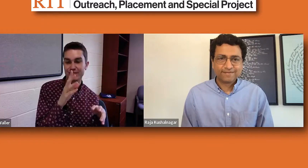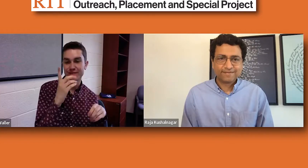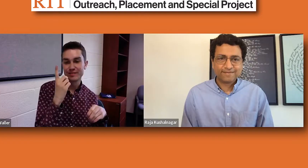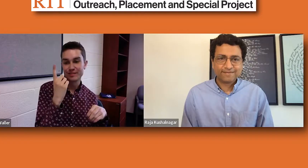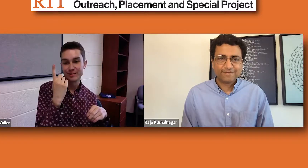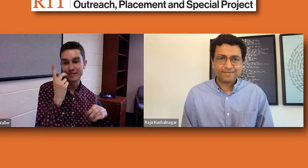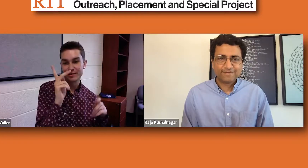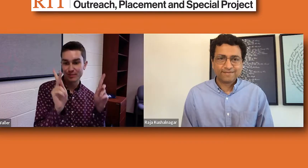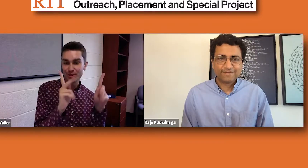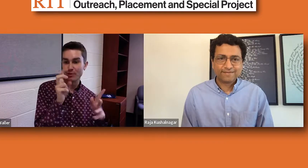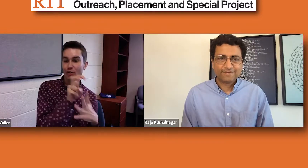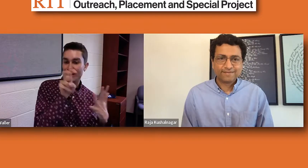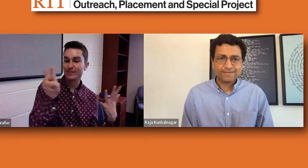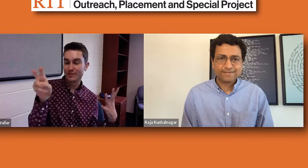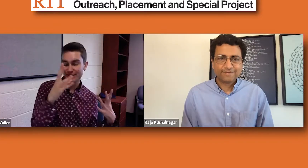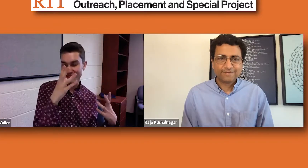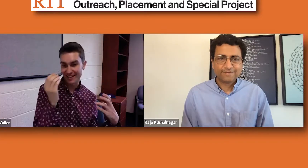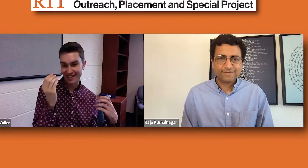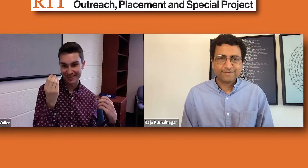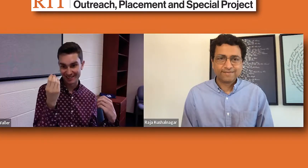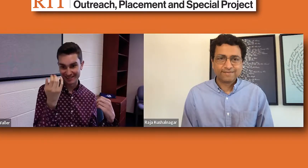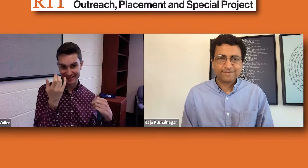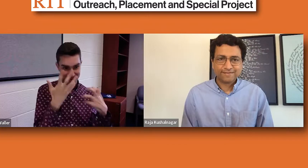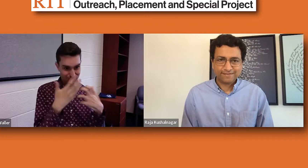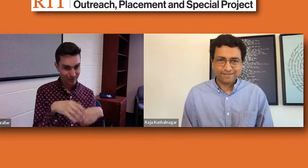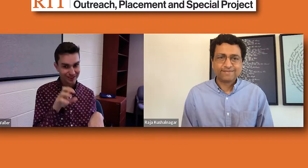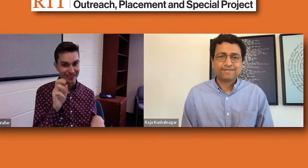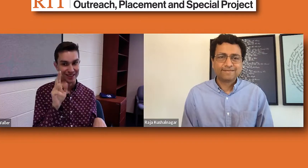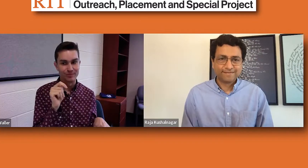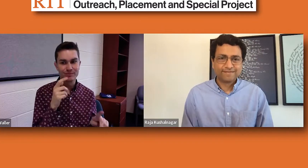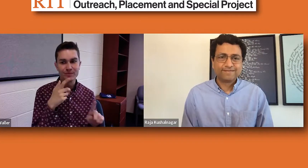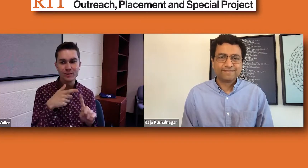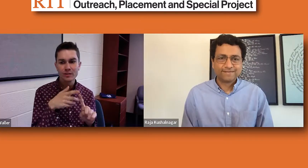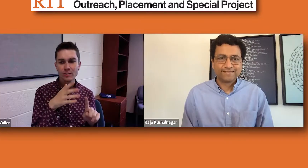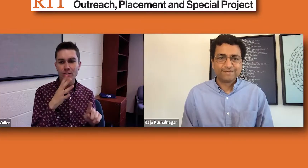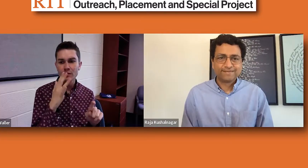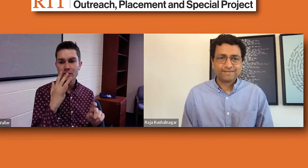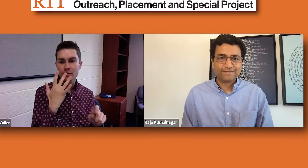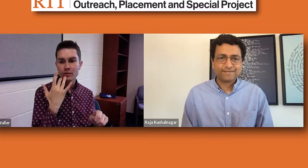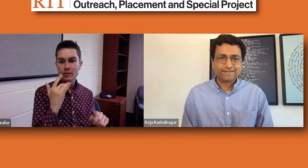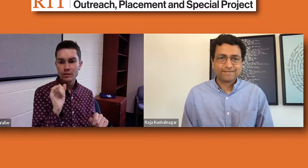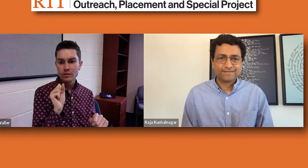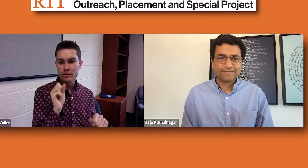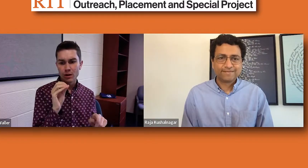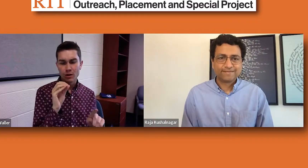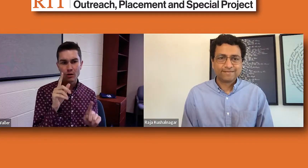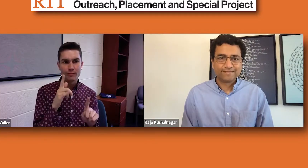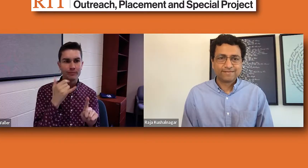Very interesting to hear how you got there. People's journeys are always really interesting.